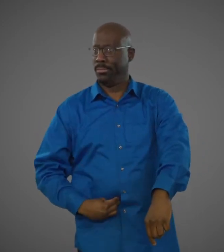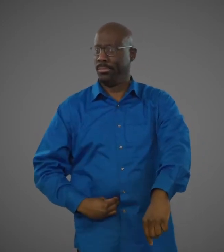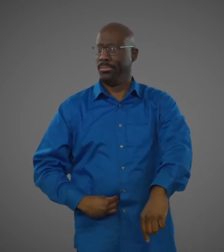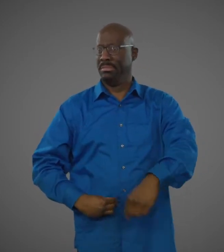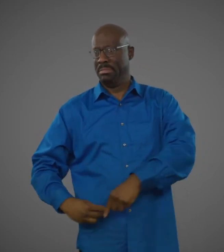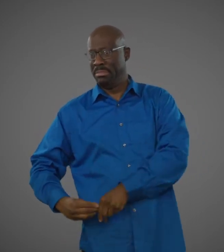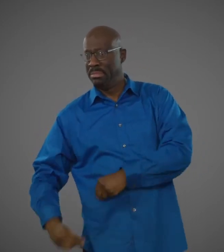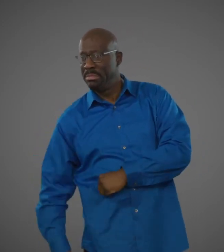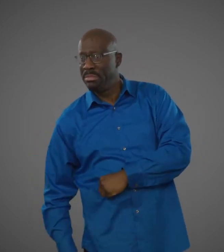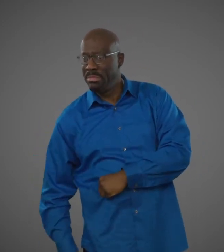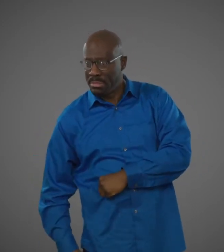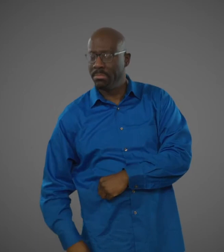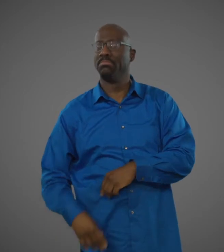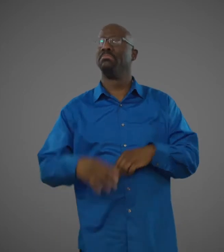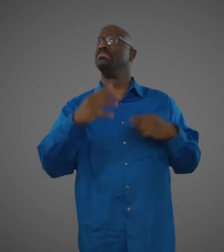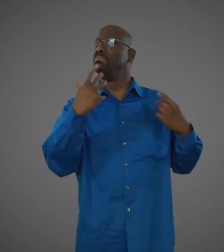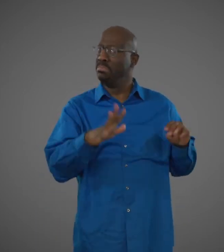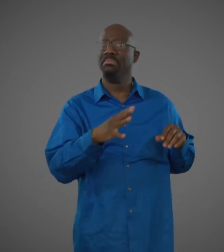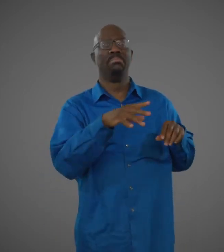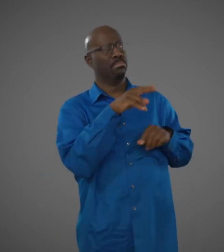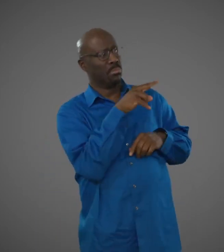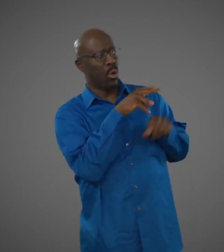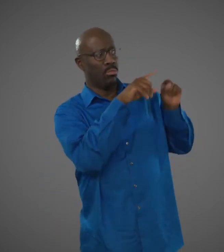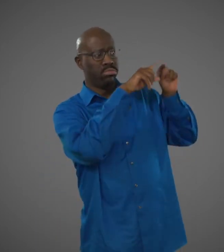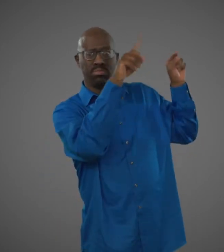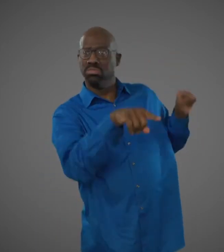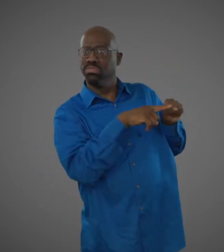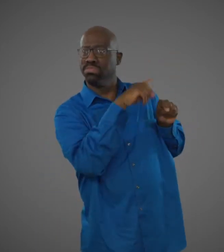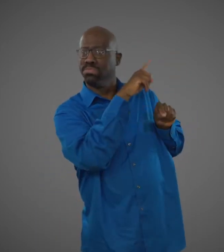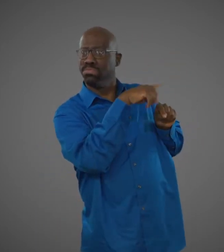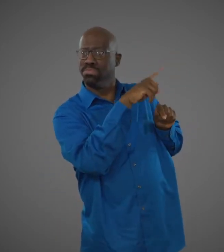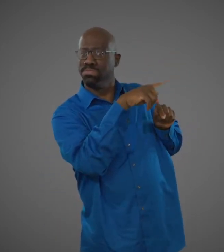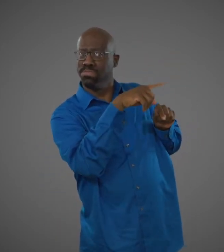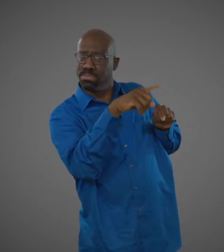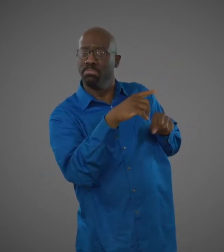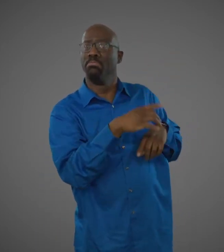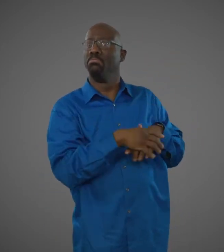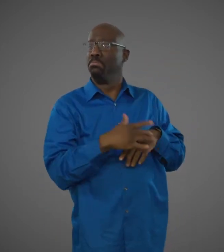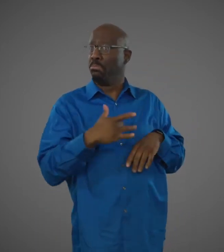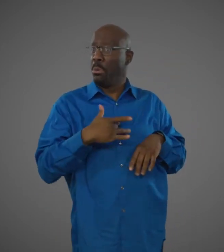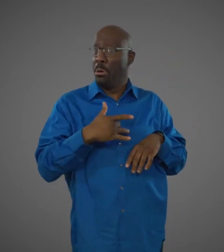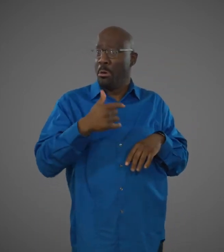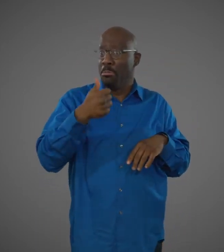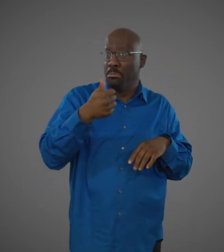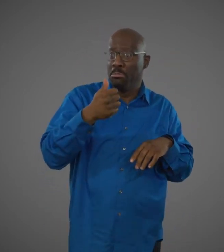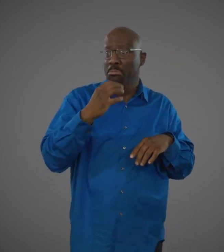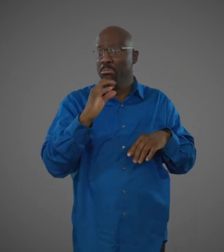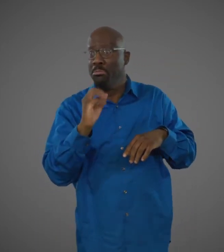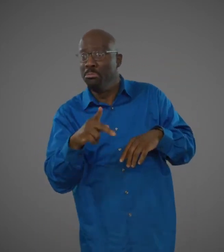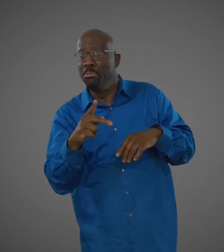This is done by placing electrodes on various places on your body, and these send signals to the EKG machine.